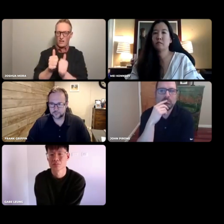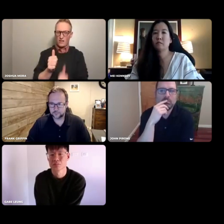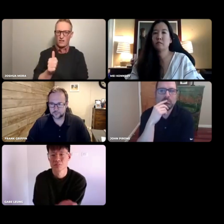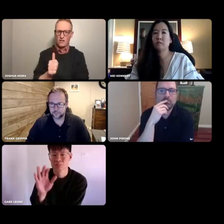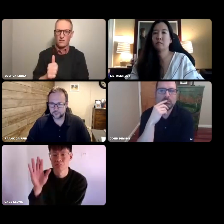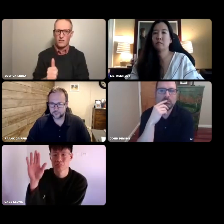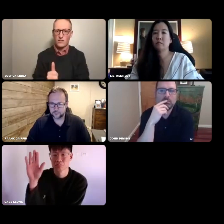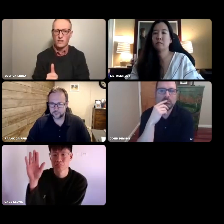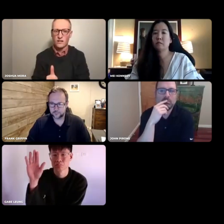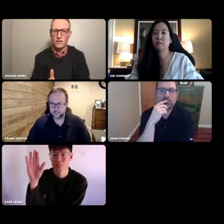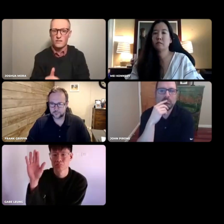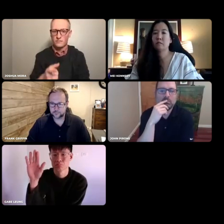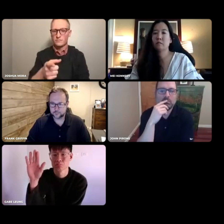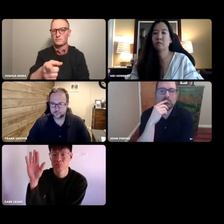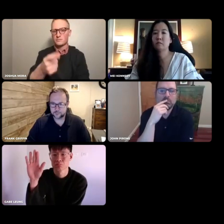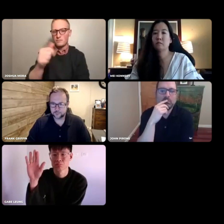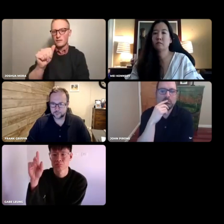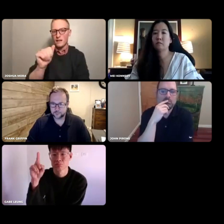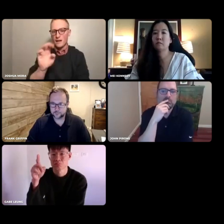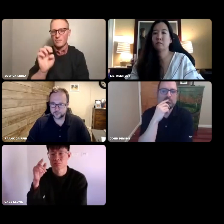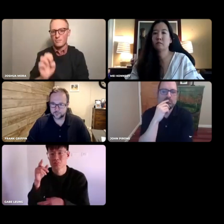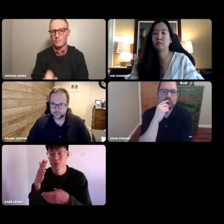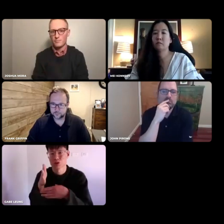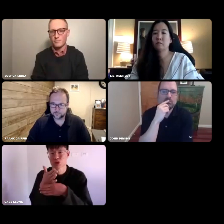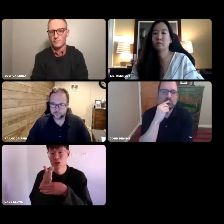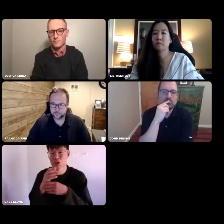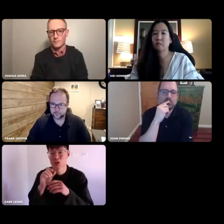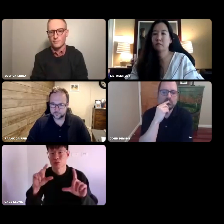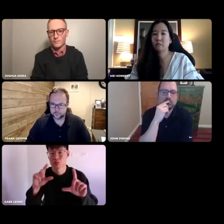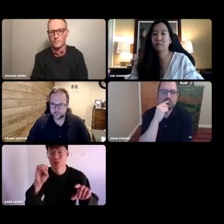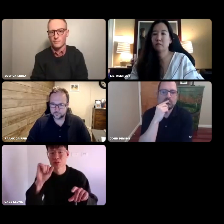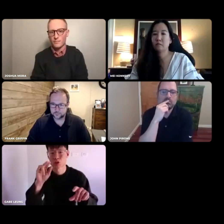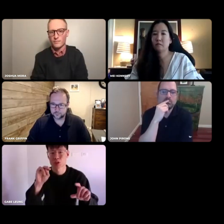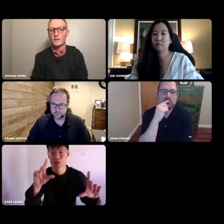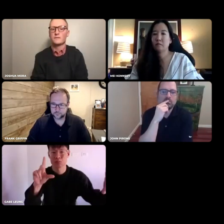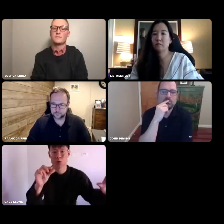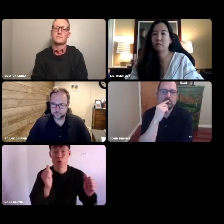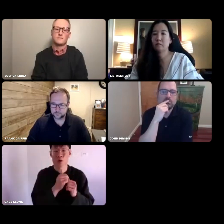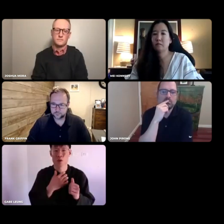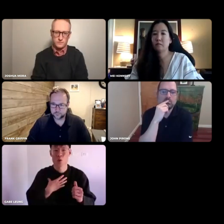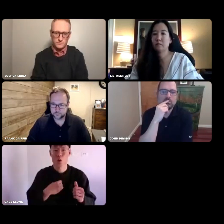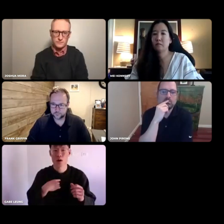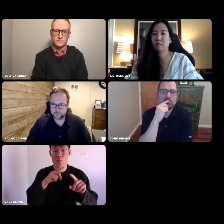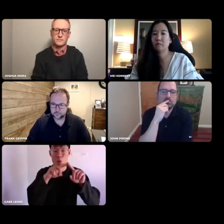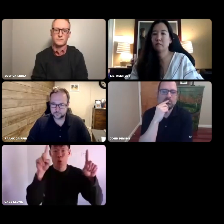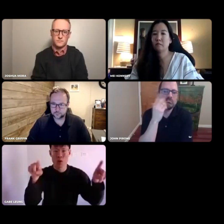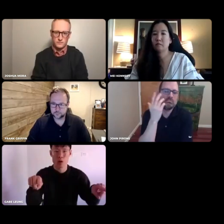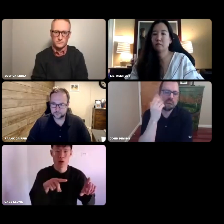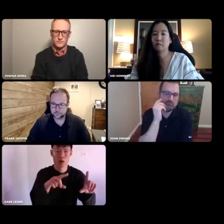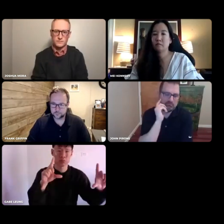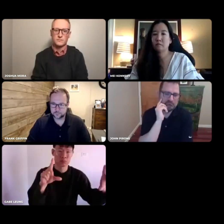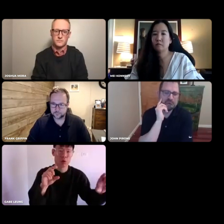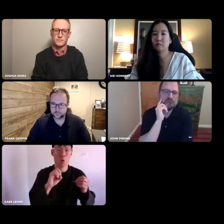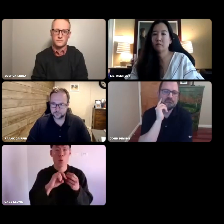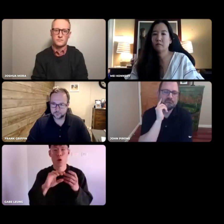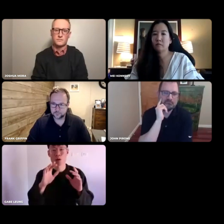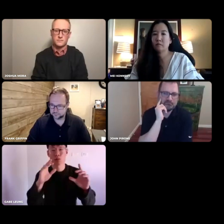learning setting? By sharing screens.